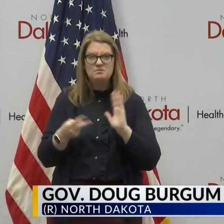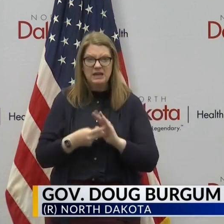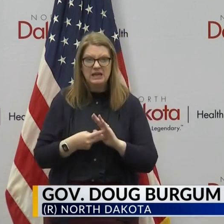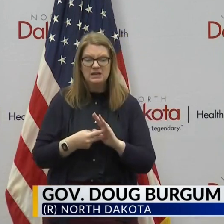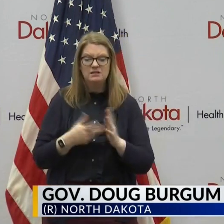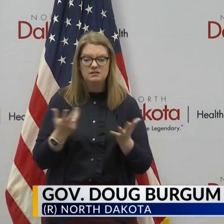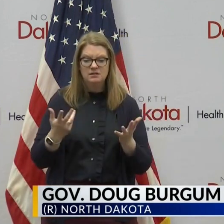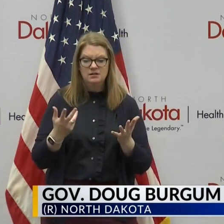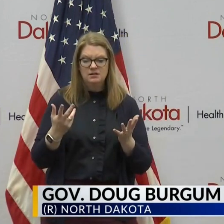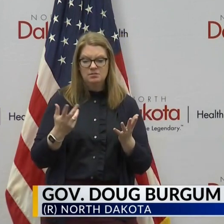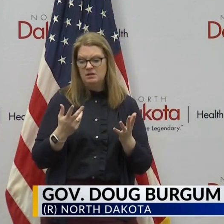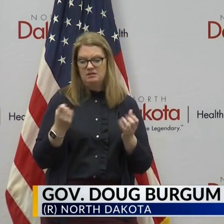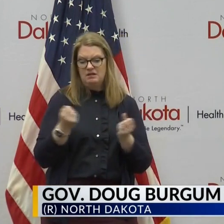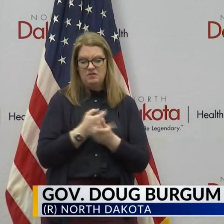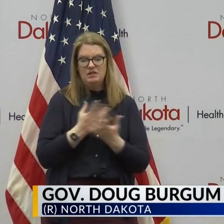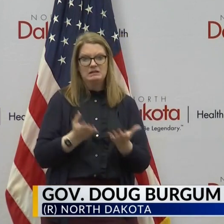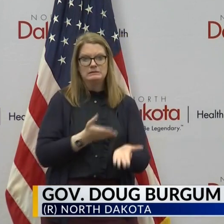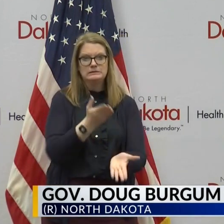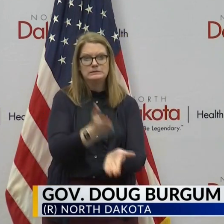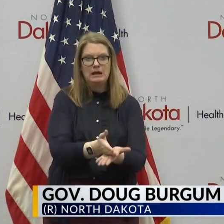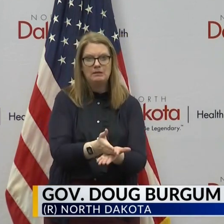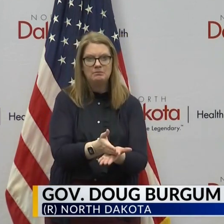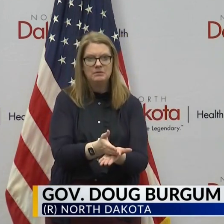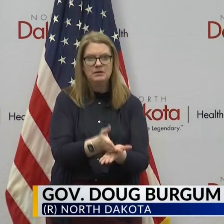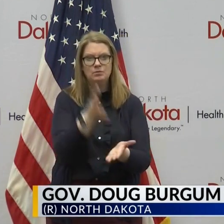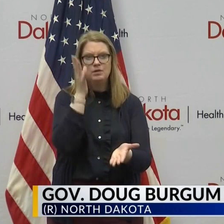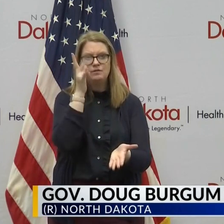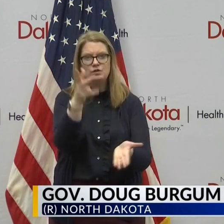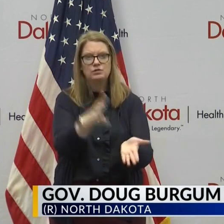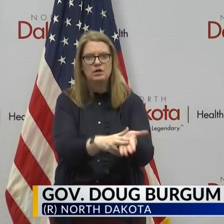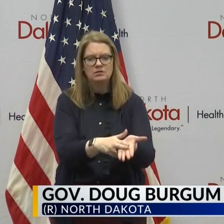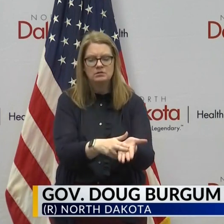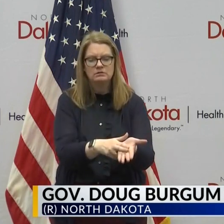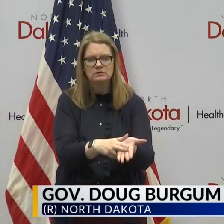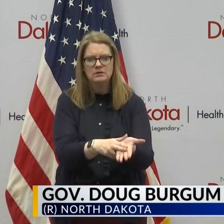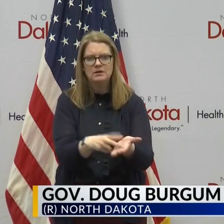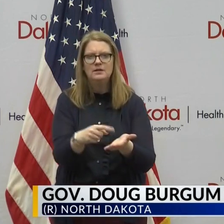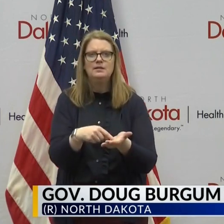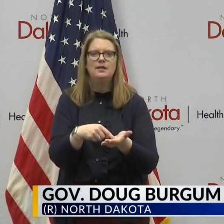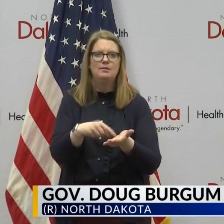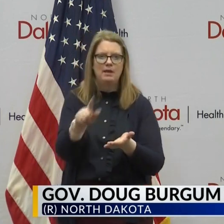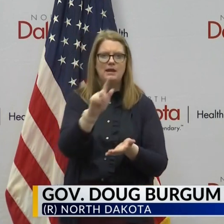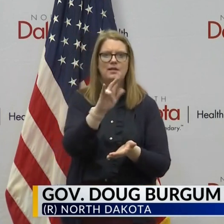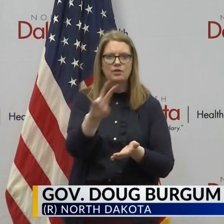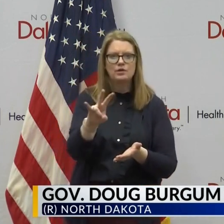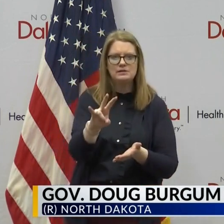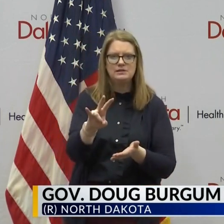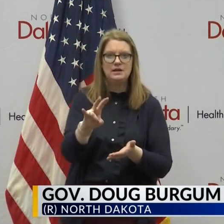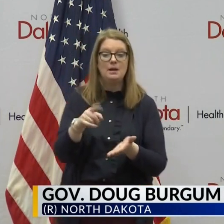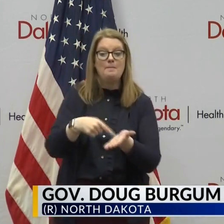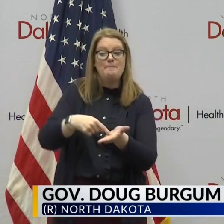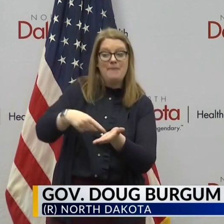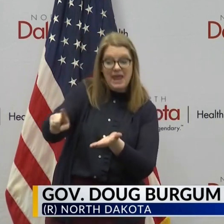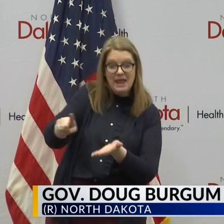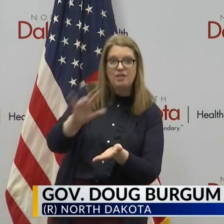TODAY IT CLOSED AT -37, SO THIS IS A HARD THING TO COMPREHEND BUT AT THE END OF THE DAY, THE PEOPLE LEFT WHEN THE MUSICAL